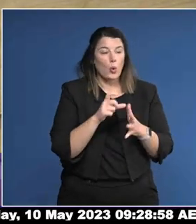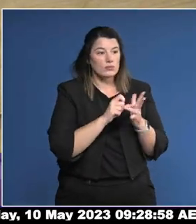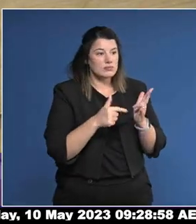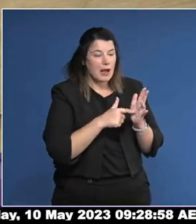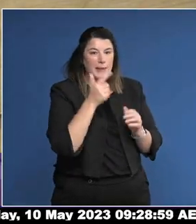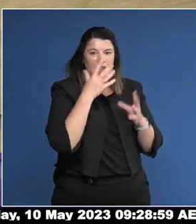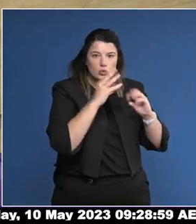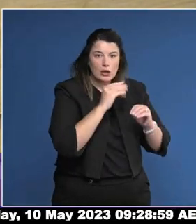who worked with the two young people?